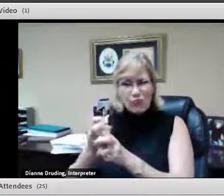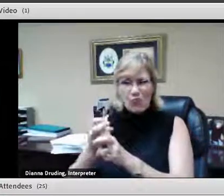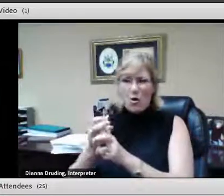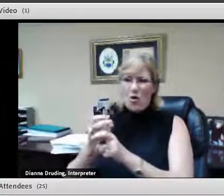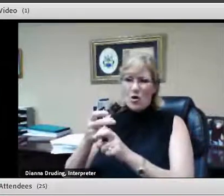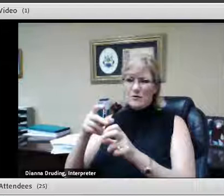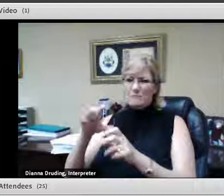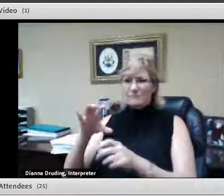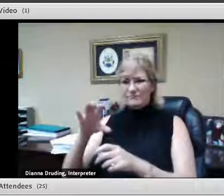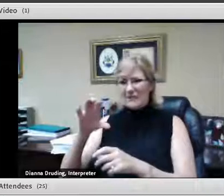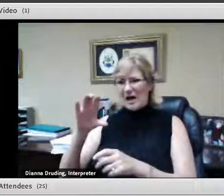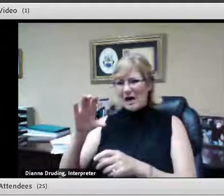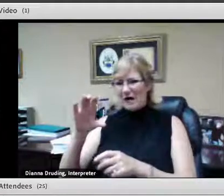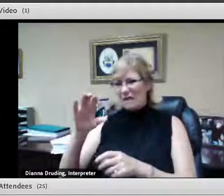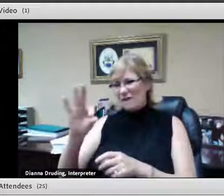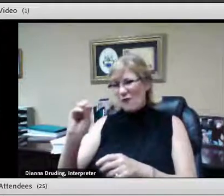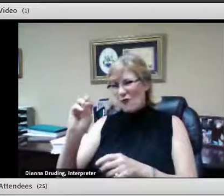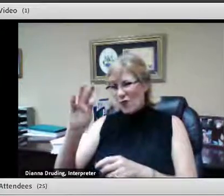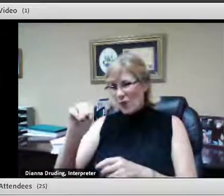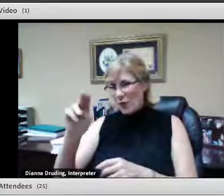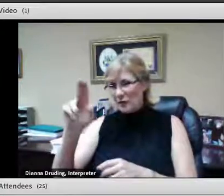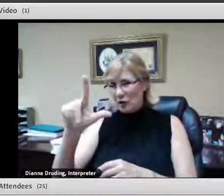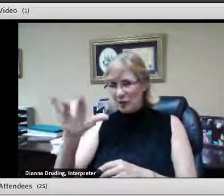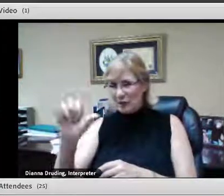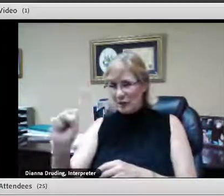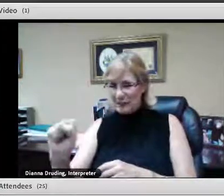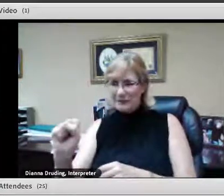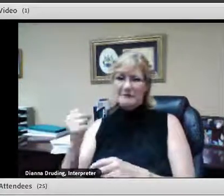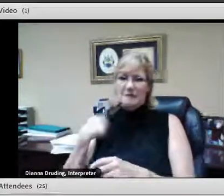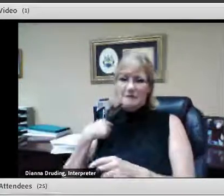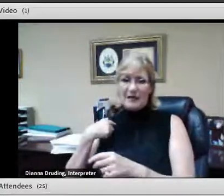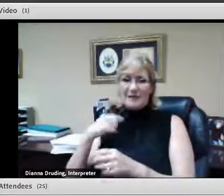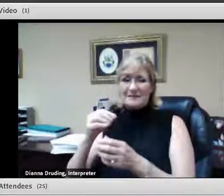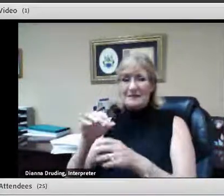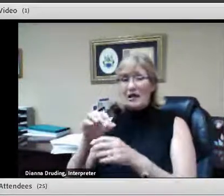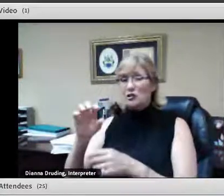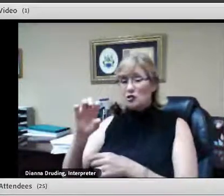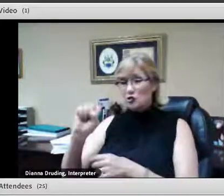that you'll find or a lot of the projects that you'll find in Scratch are games, so this is actually, you know,